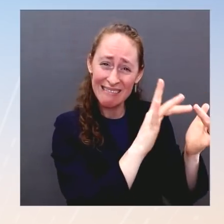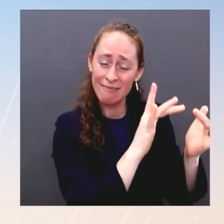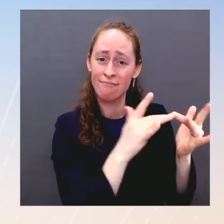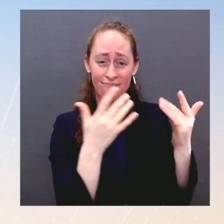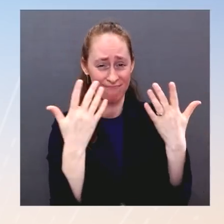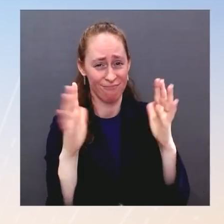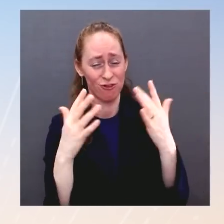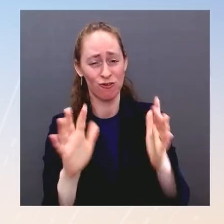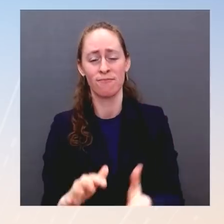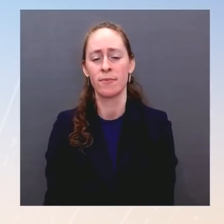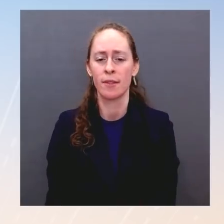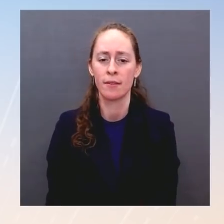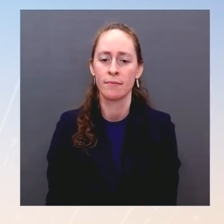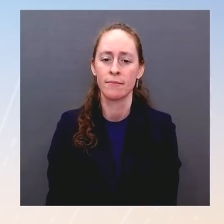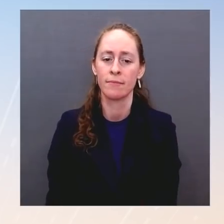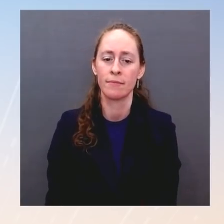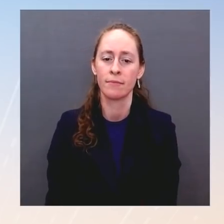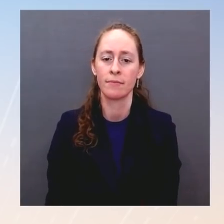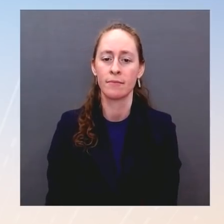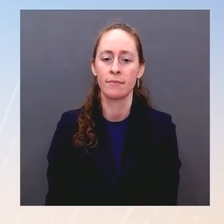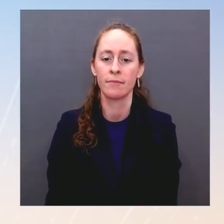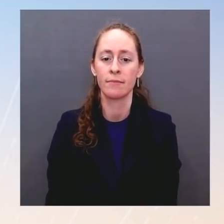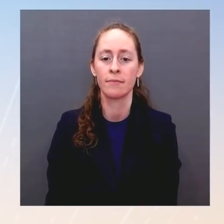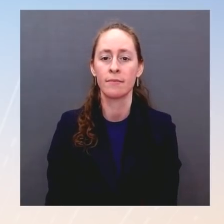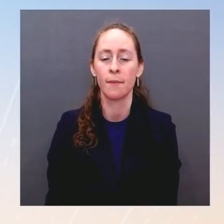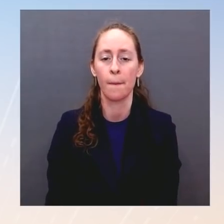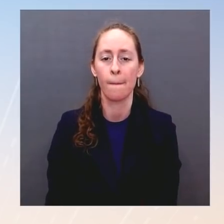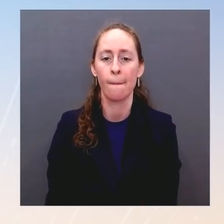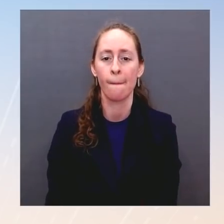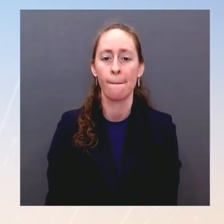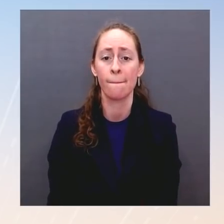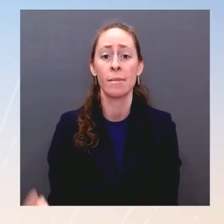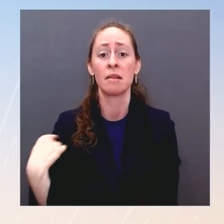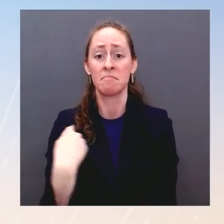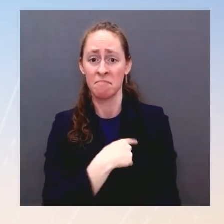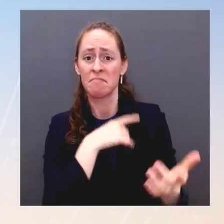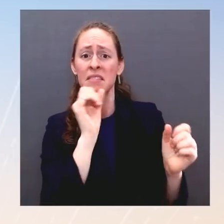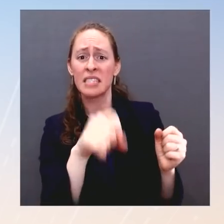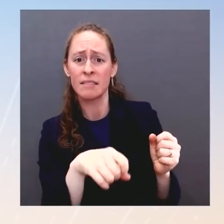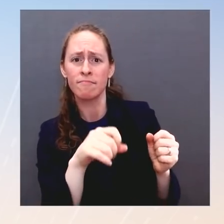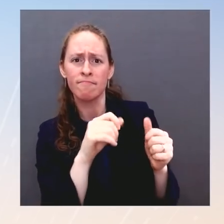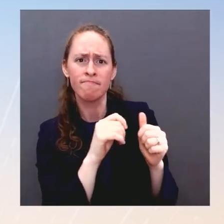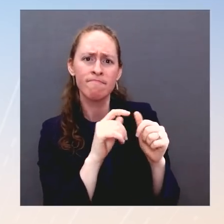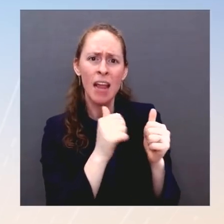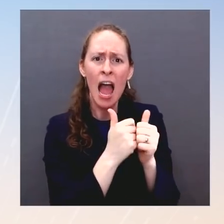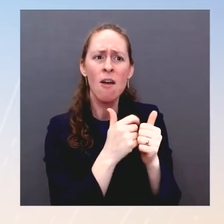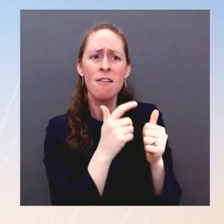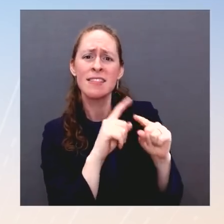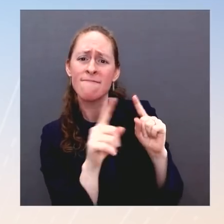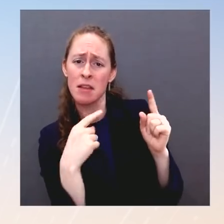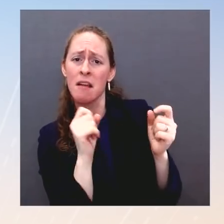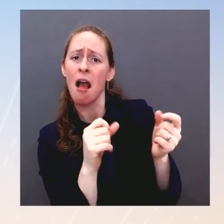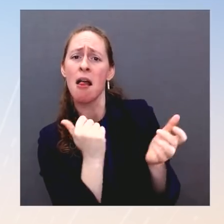you know, help them in a range of ways, even as we don't have a diplomatic presence in Ukraine in th- -- I mean, we don't have people